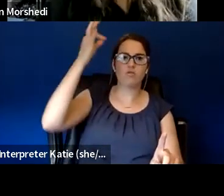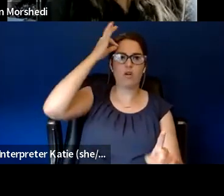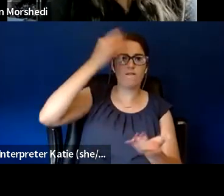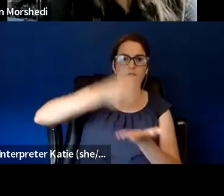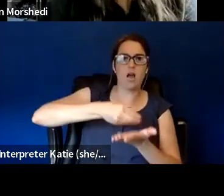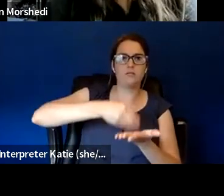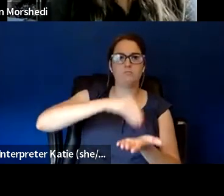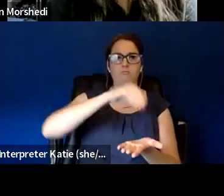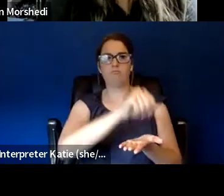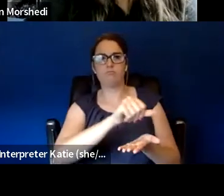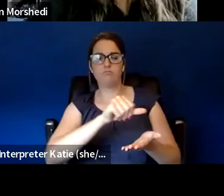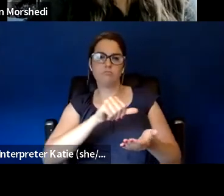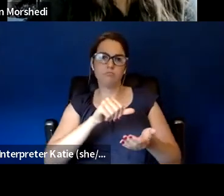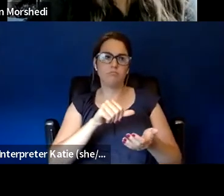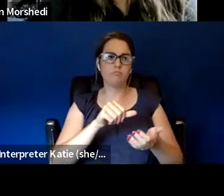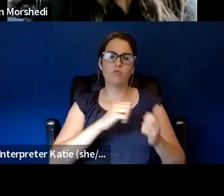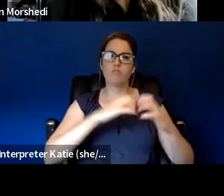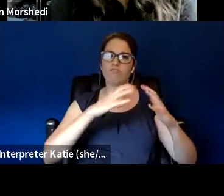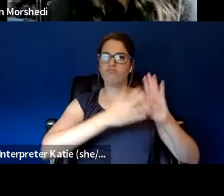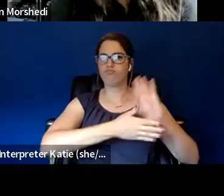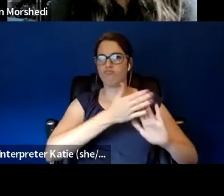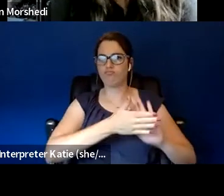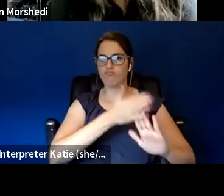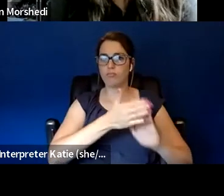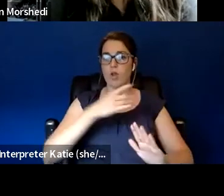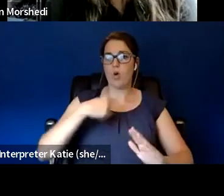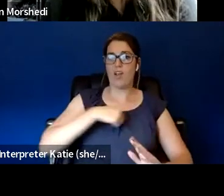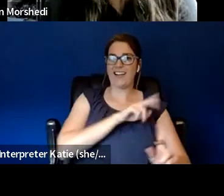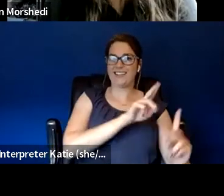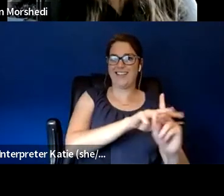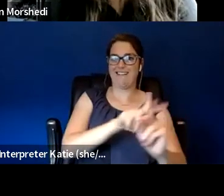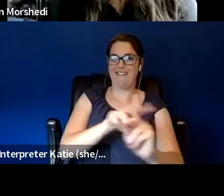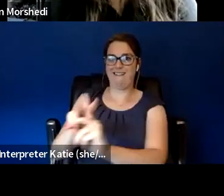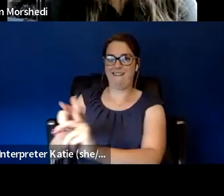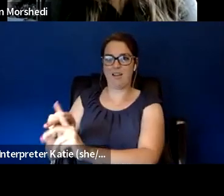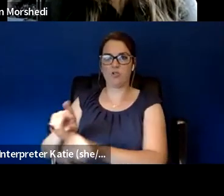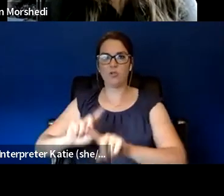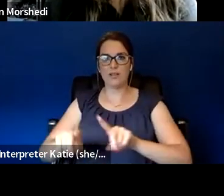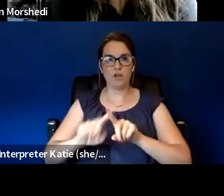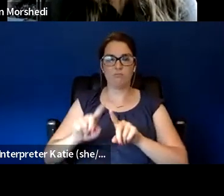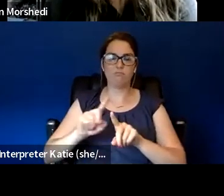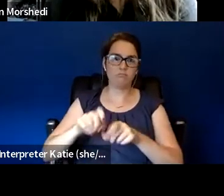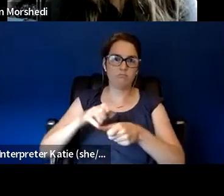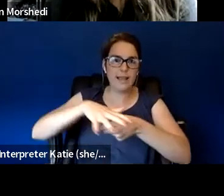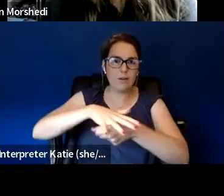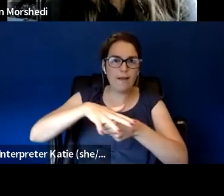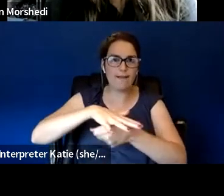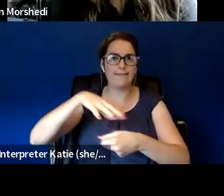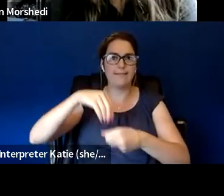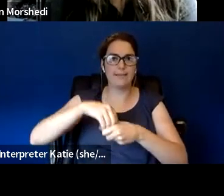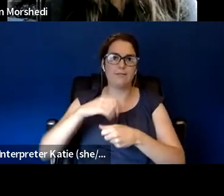So we're assigned to different geographical areas of Oahu. And as you can imagine on Oahu,